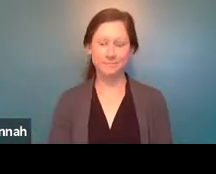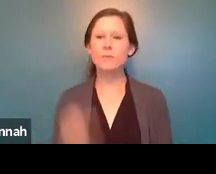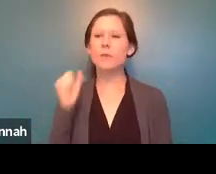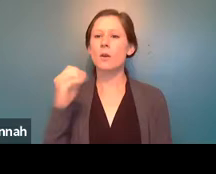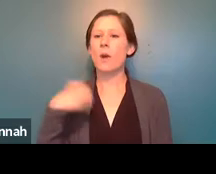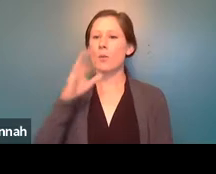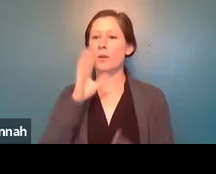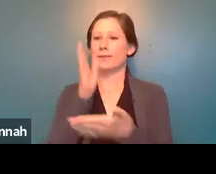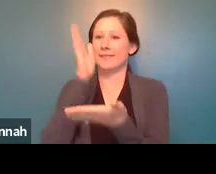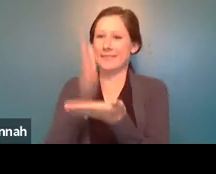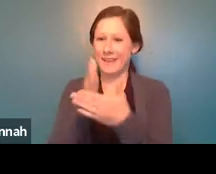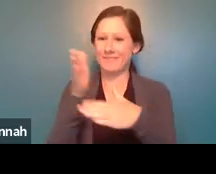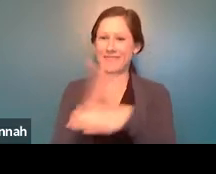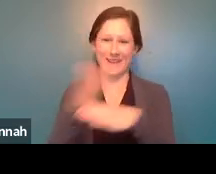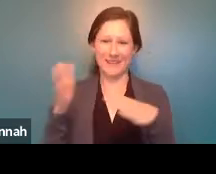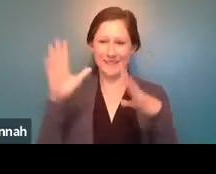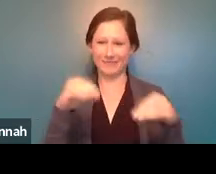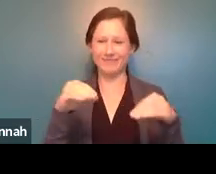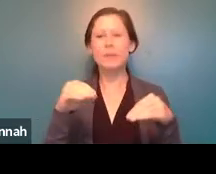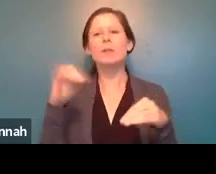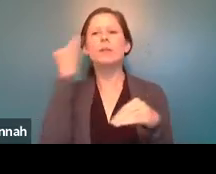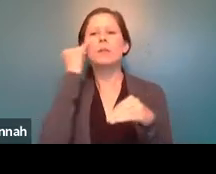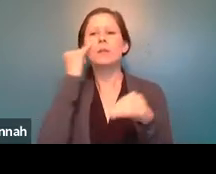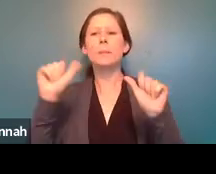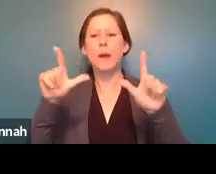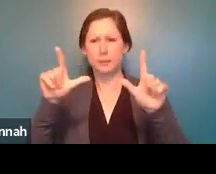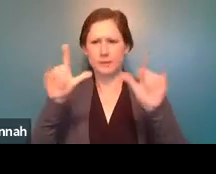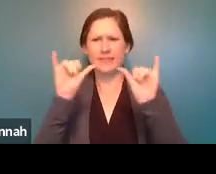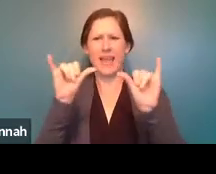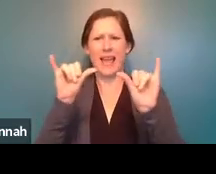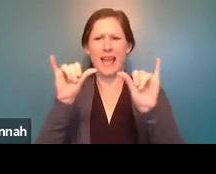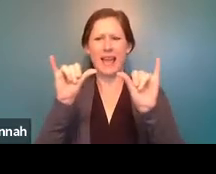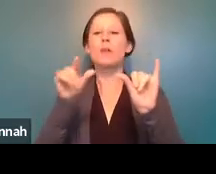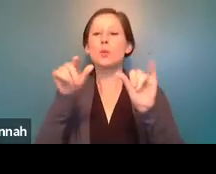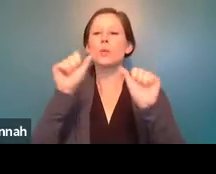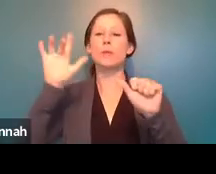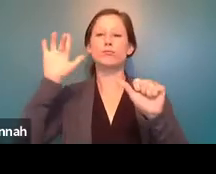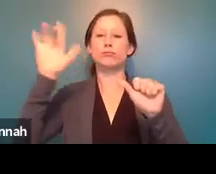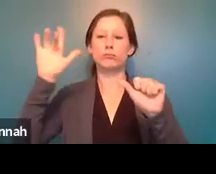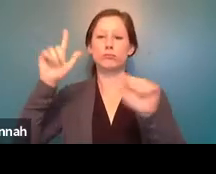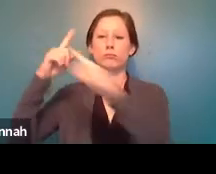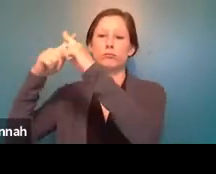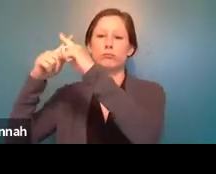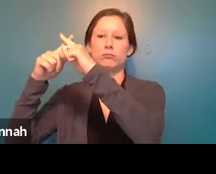sharing these. If this box stays up on your screen you can just Close it at the top with a little X.